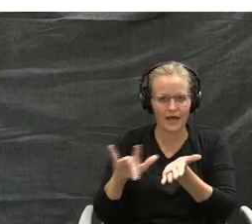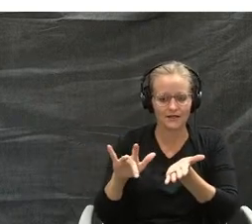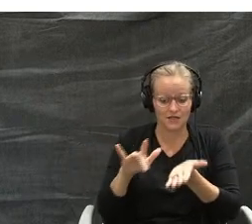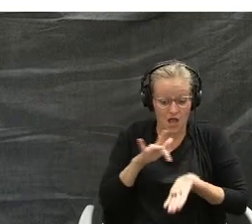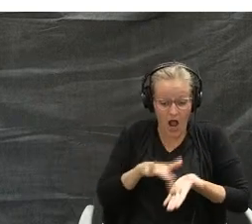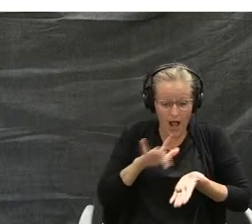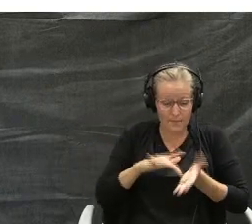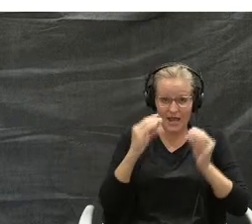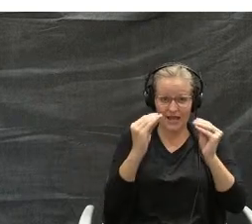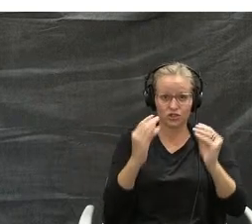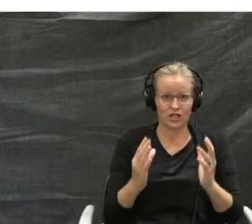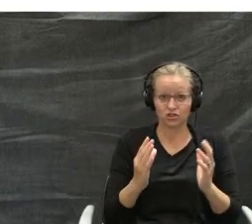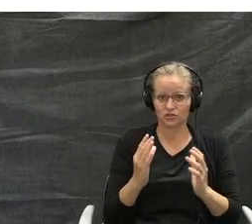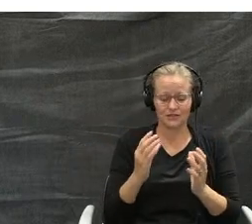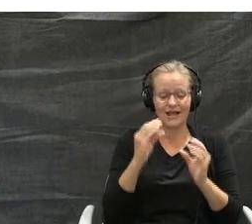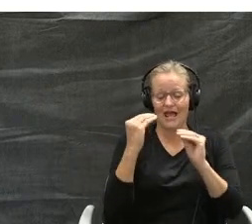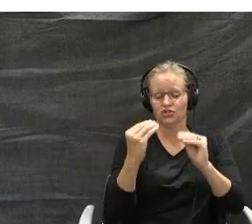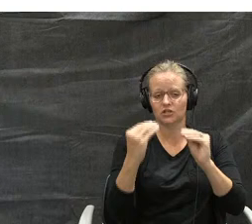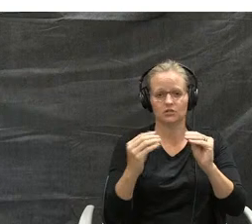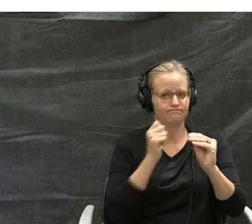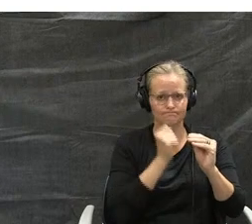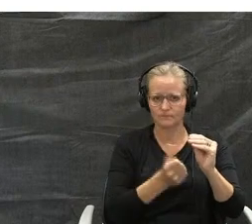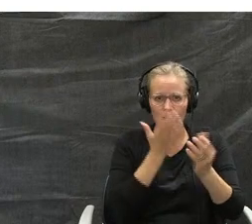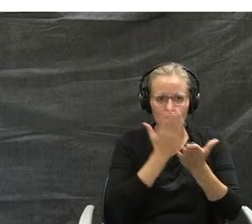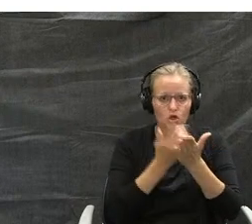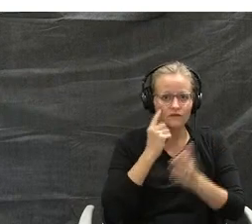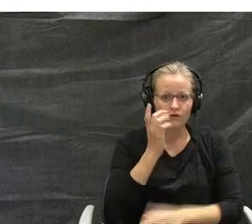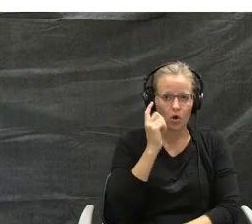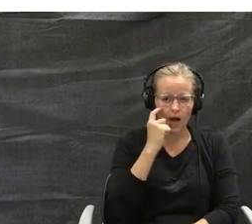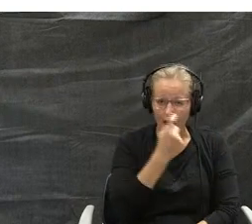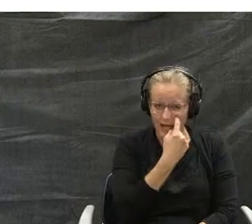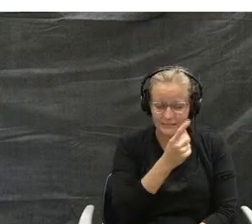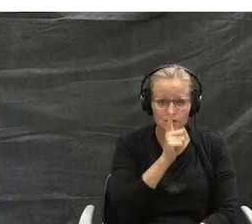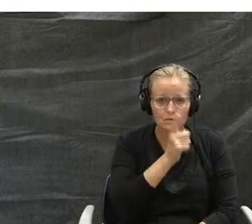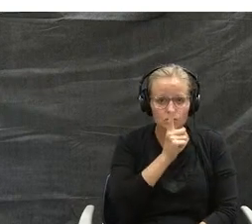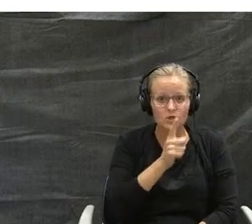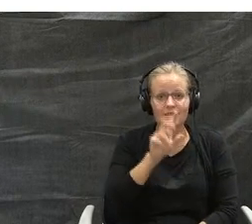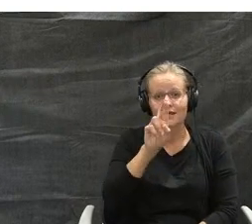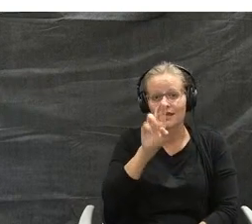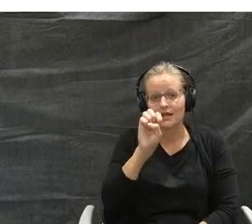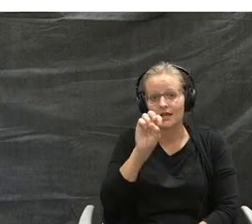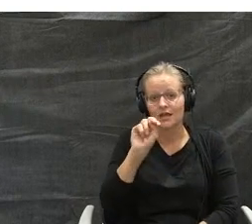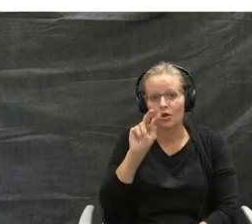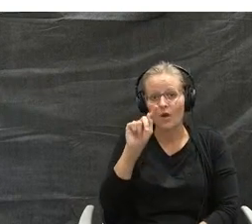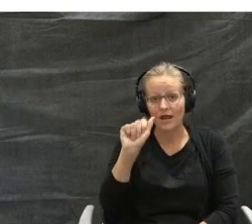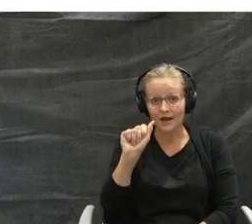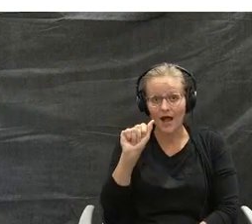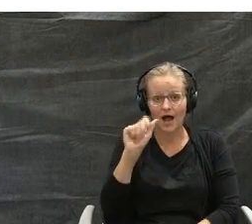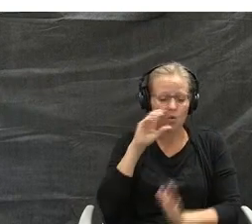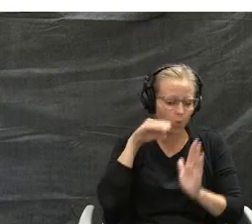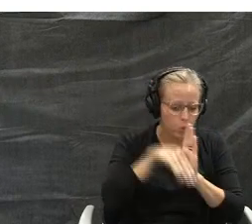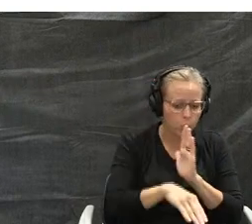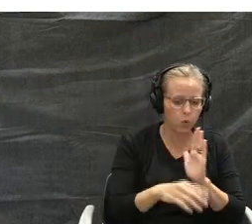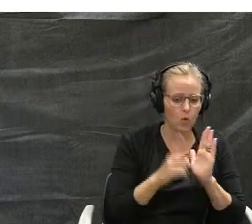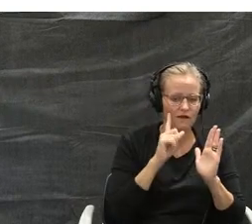their eyes. It really strange the retina of the eye badly at that age seeing the age groups and the least risk students, it